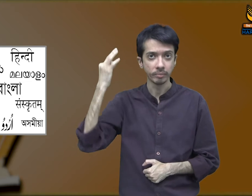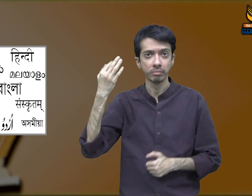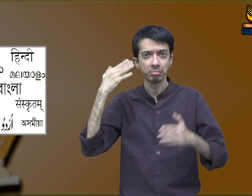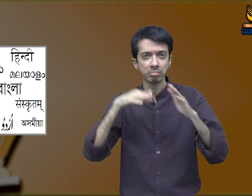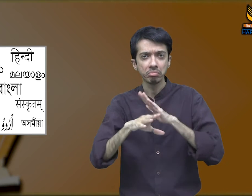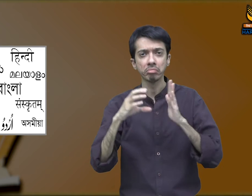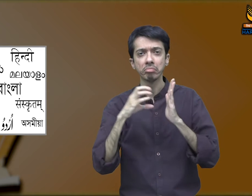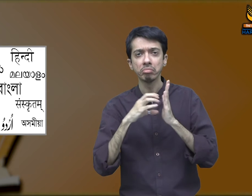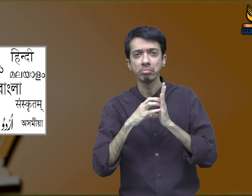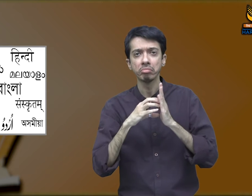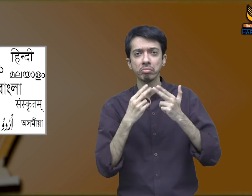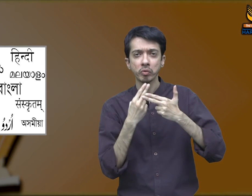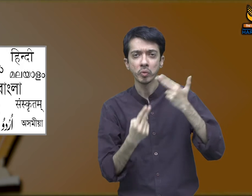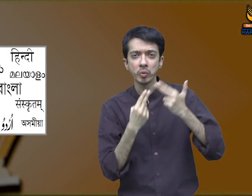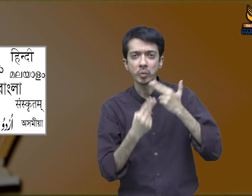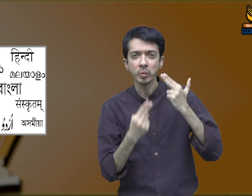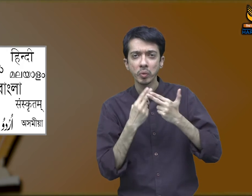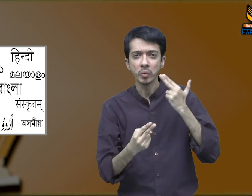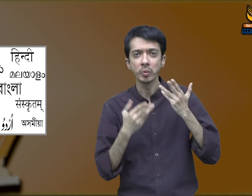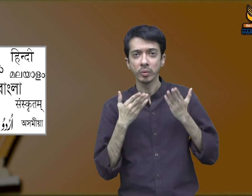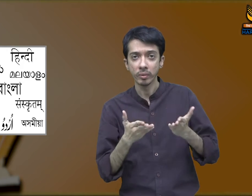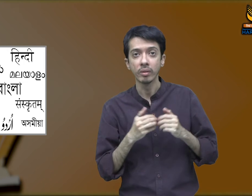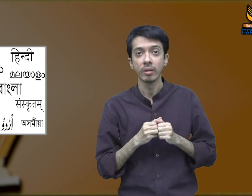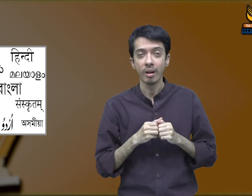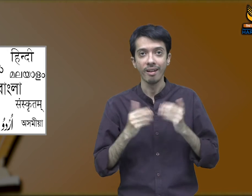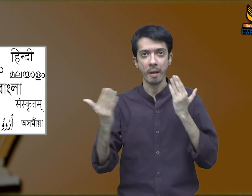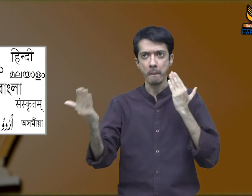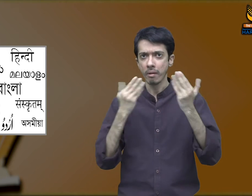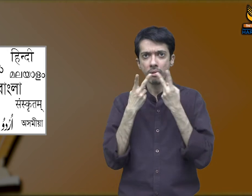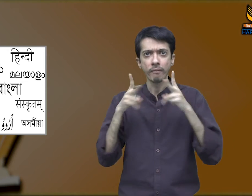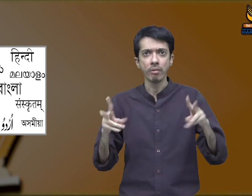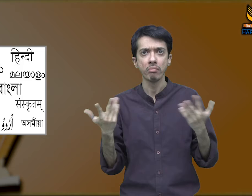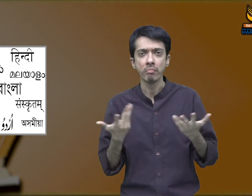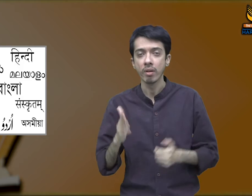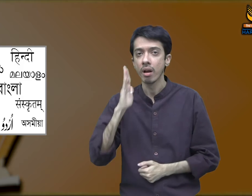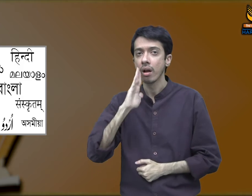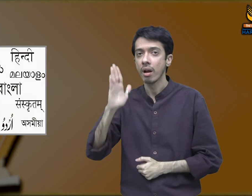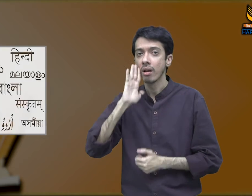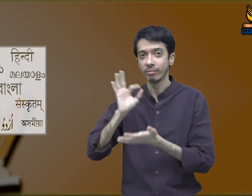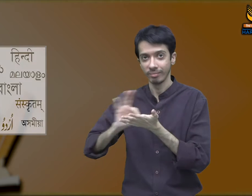Hindi, Marathi, Punjabi, and other languages. Poetry is the process of creating a literary piece